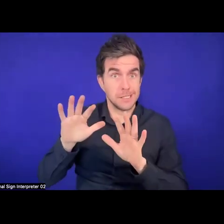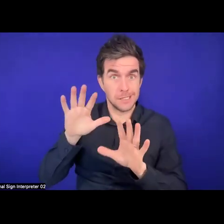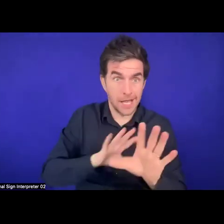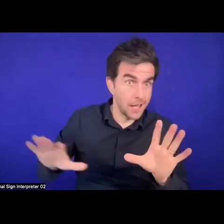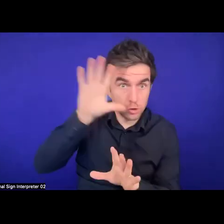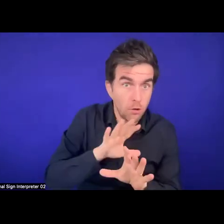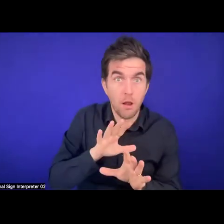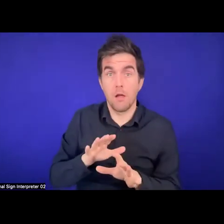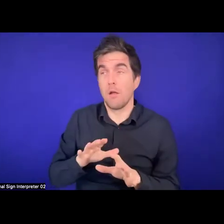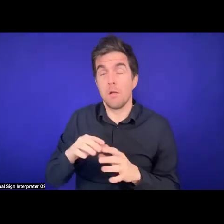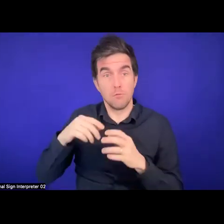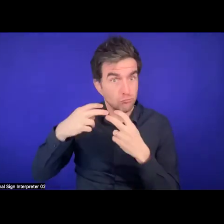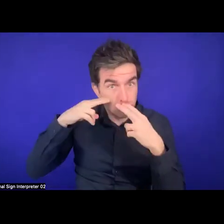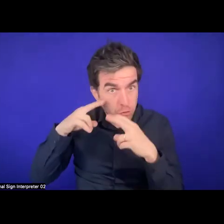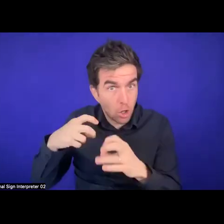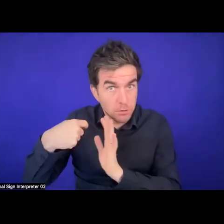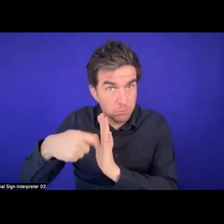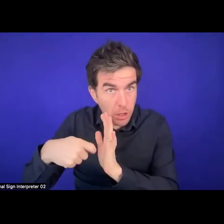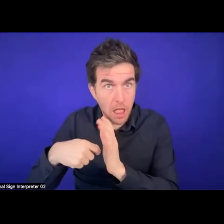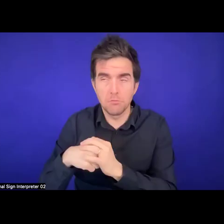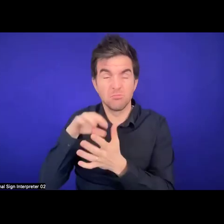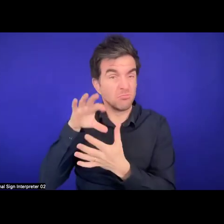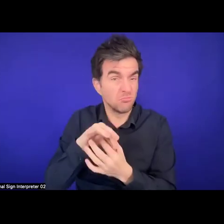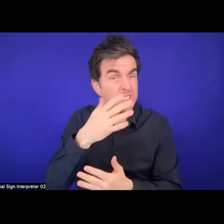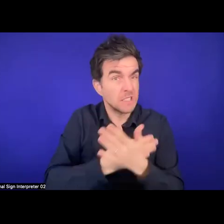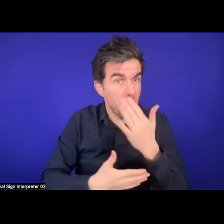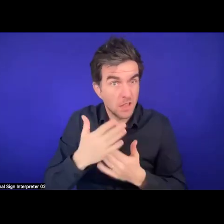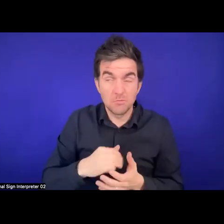rights, gender and the impact of policy on people's lives.